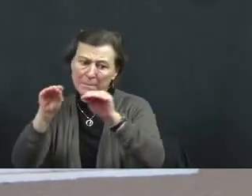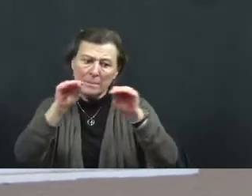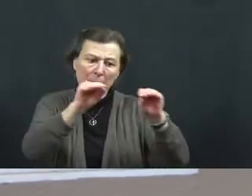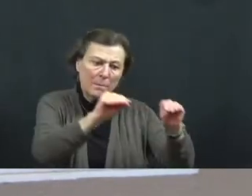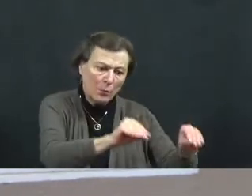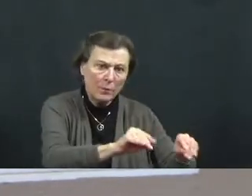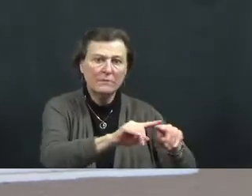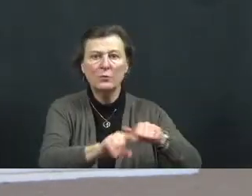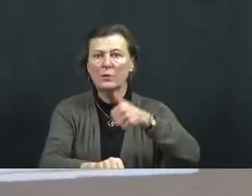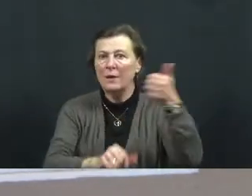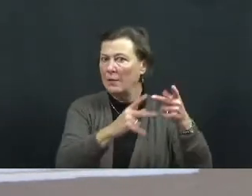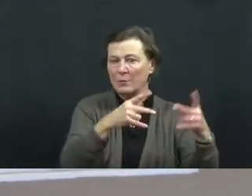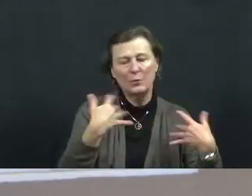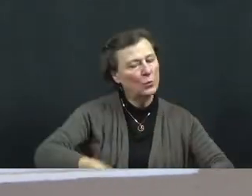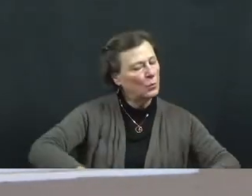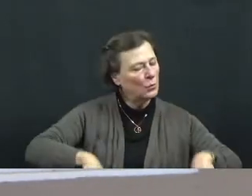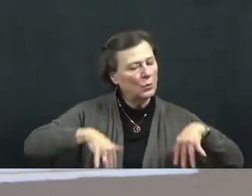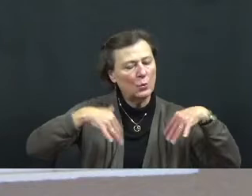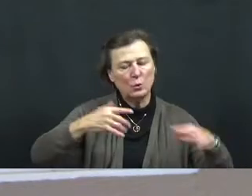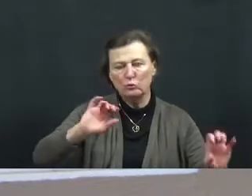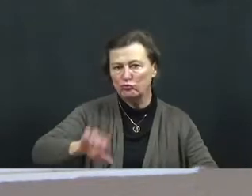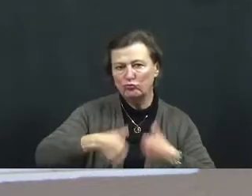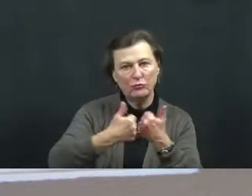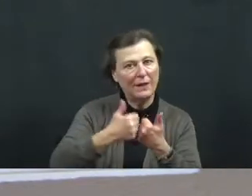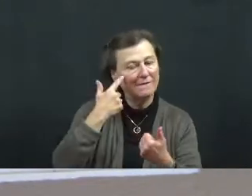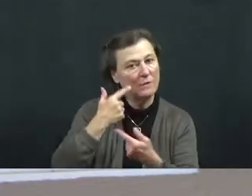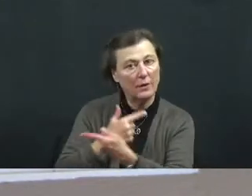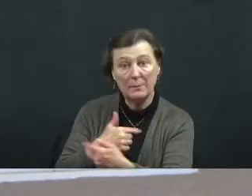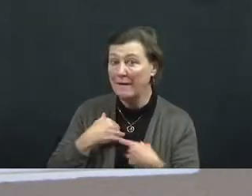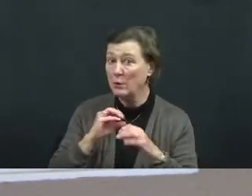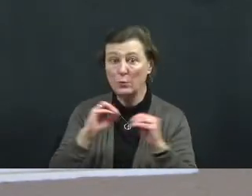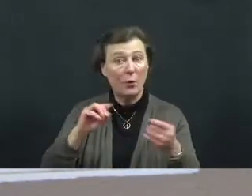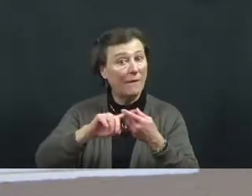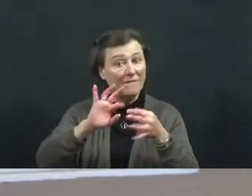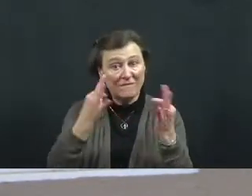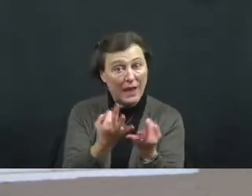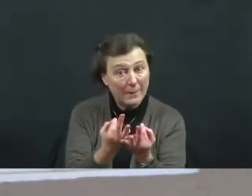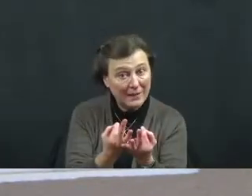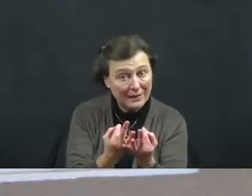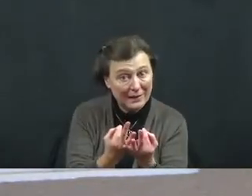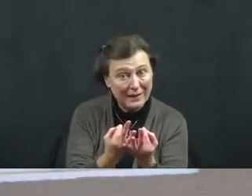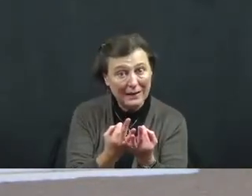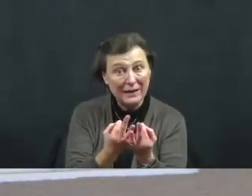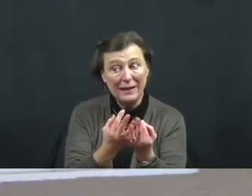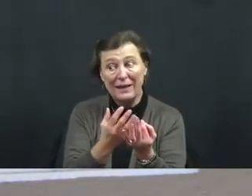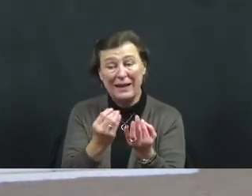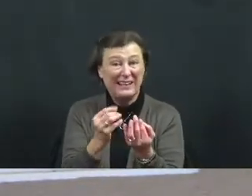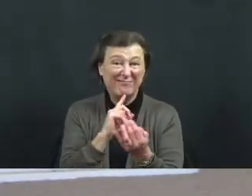on his part. He had no family to speak of and not much money to live on.